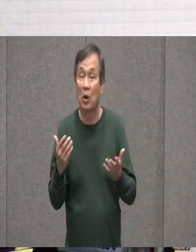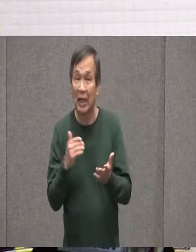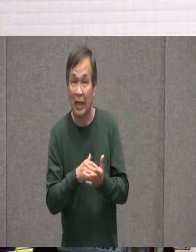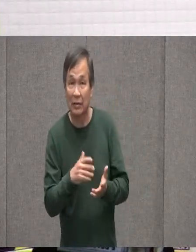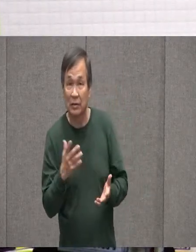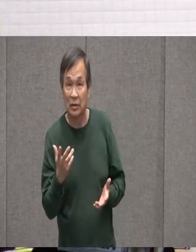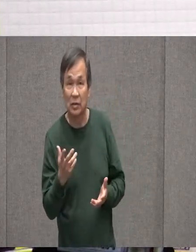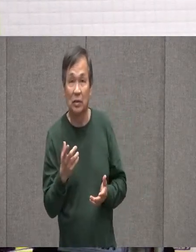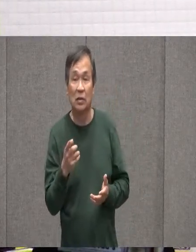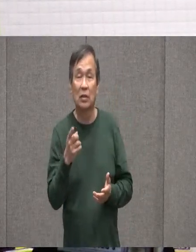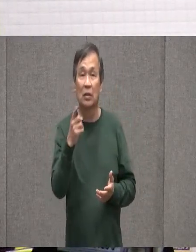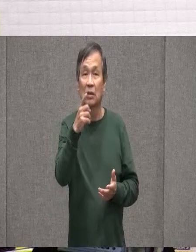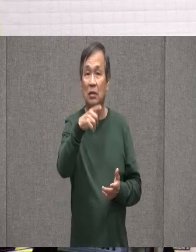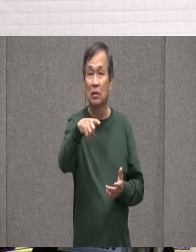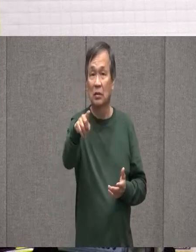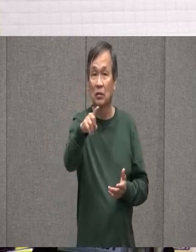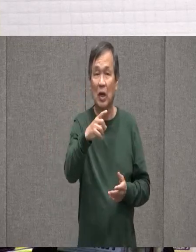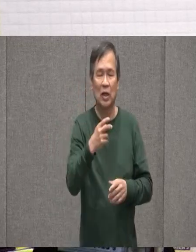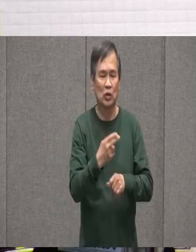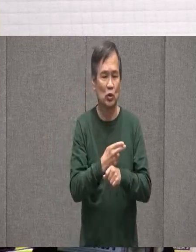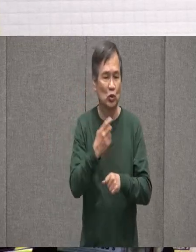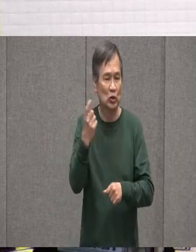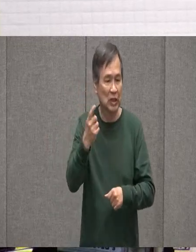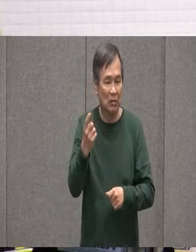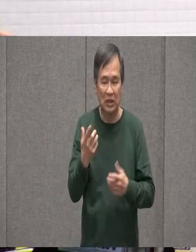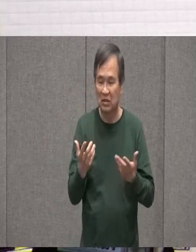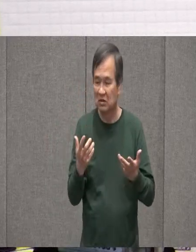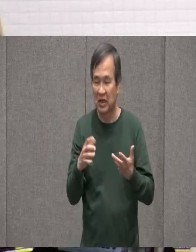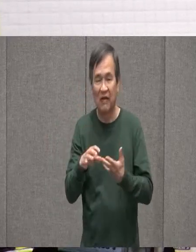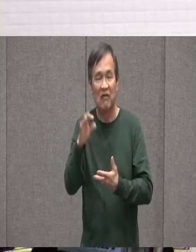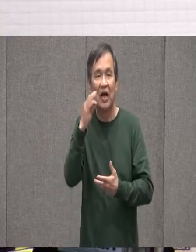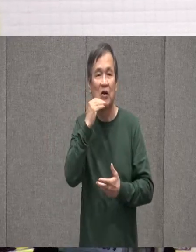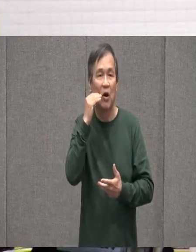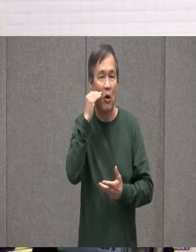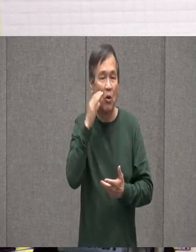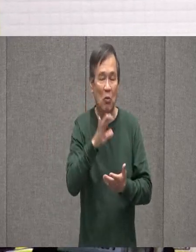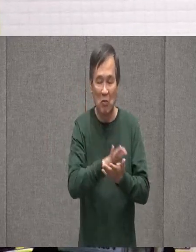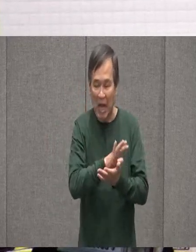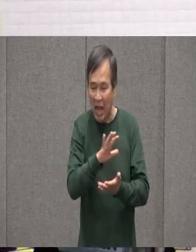you probably wanna be using something that you can find at home. If you have paper, that's wonderful.